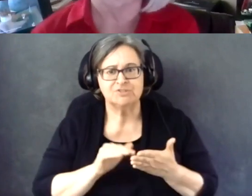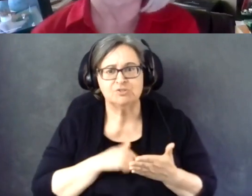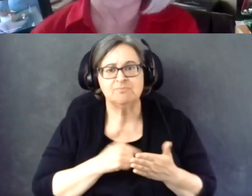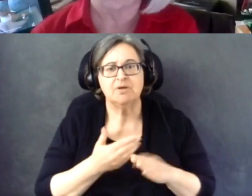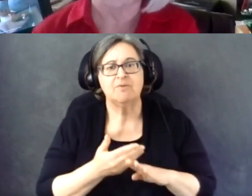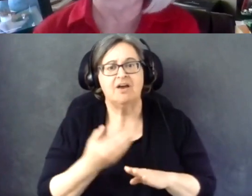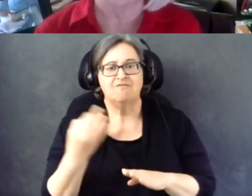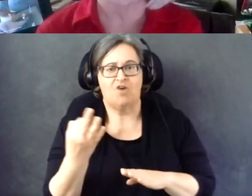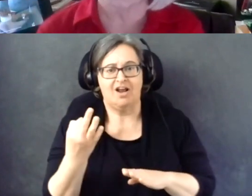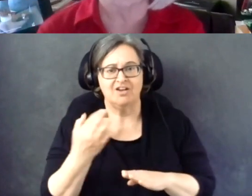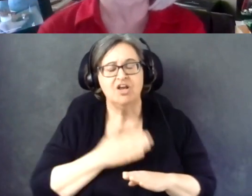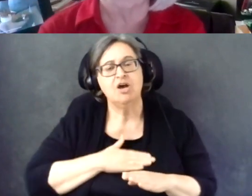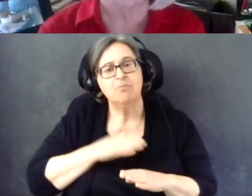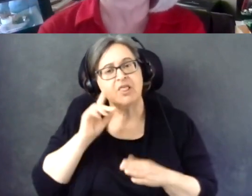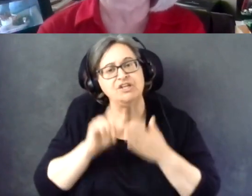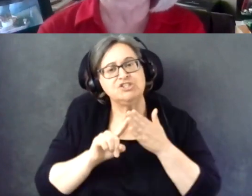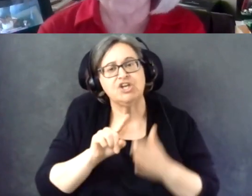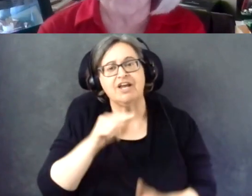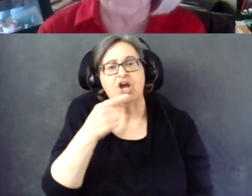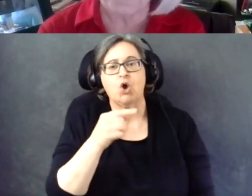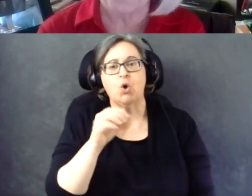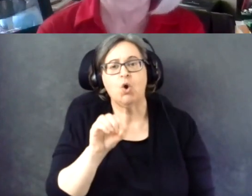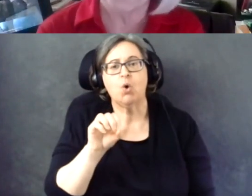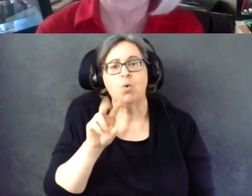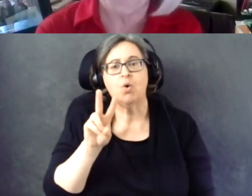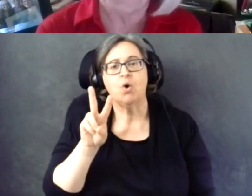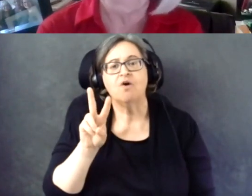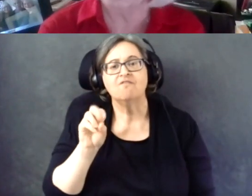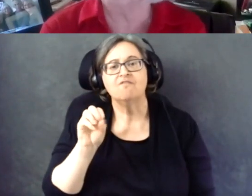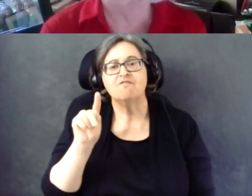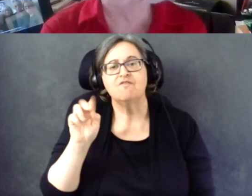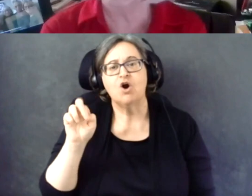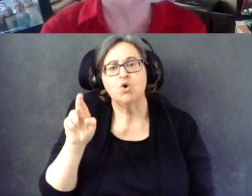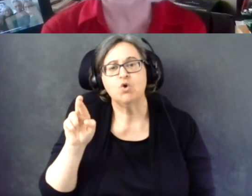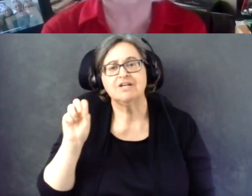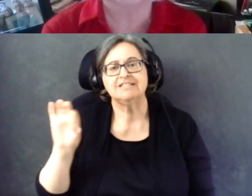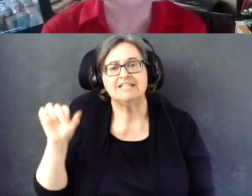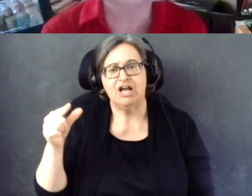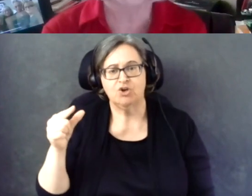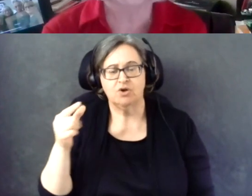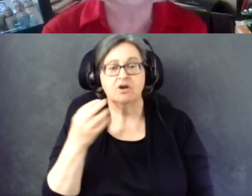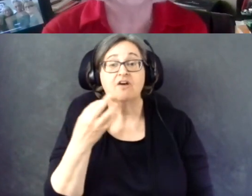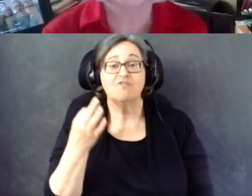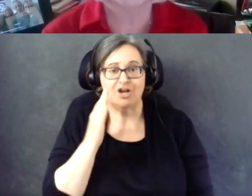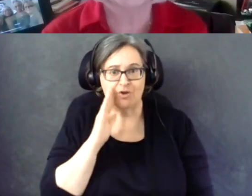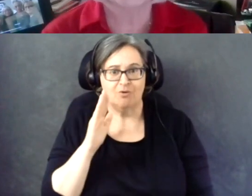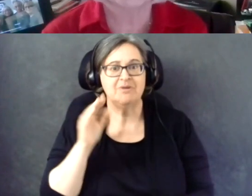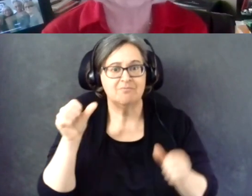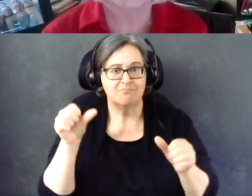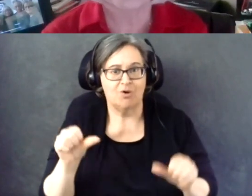So please go to GoVoter.org on Friday, and it will be on our website.